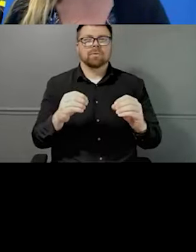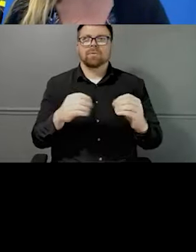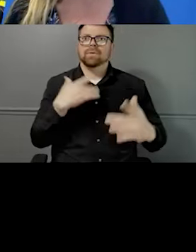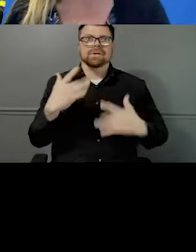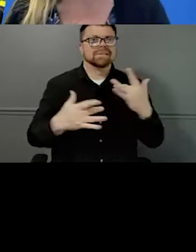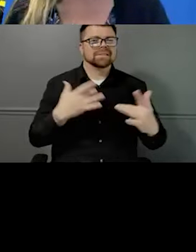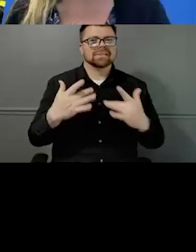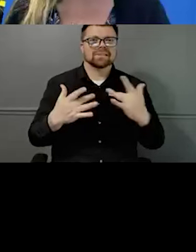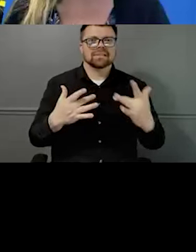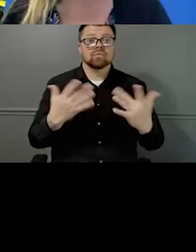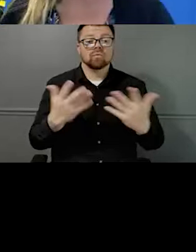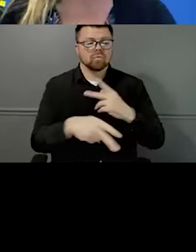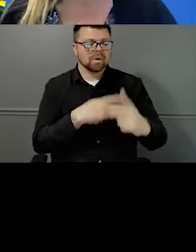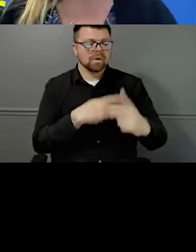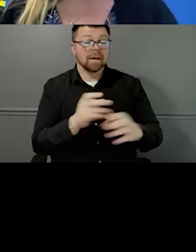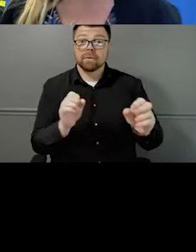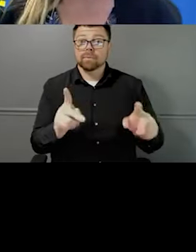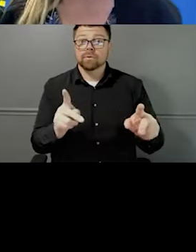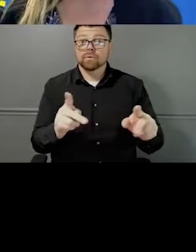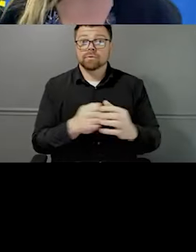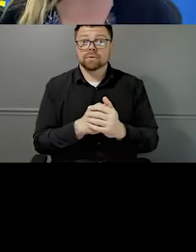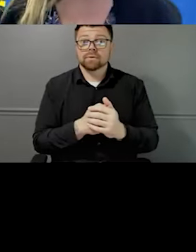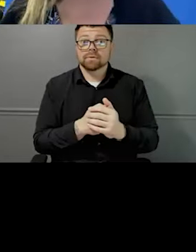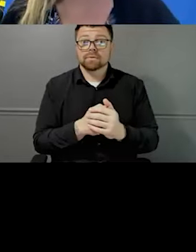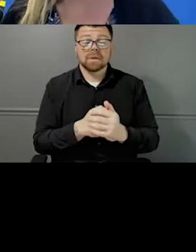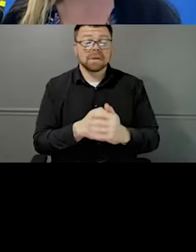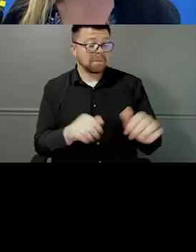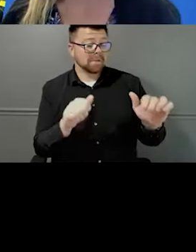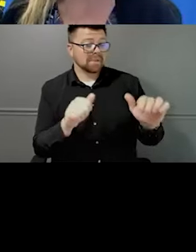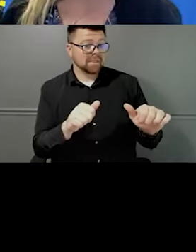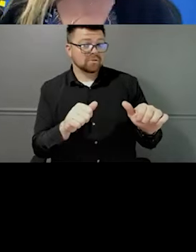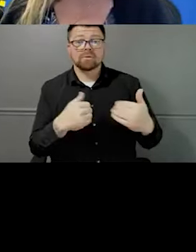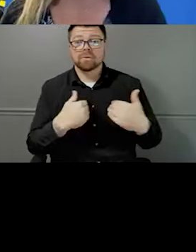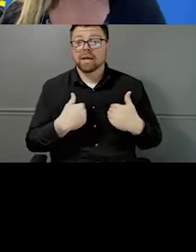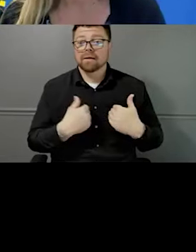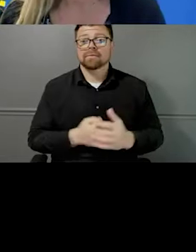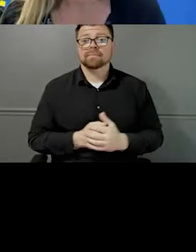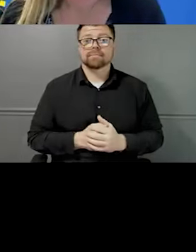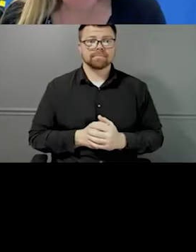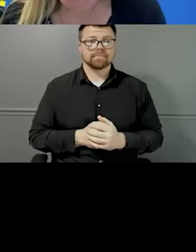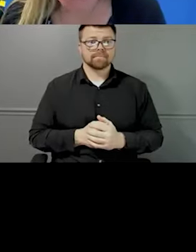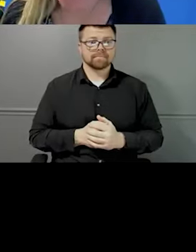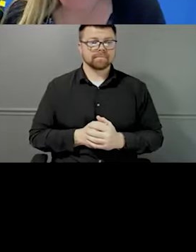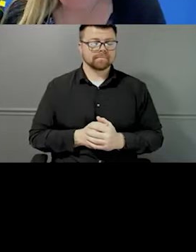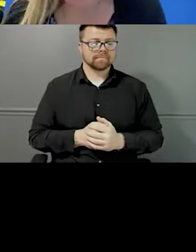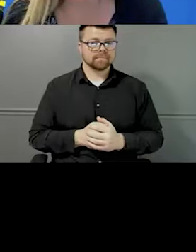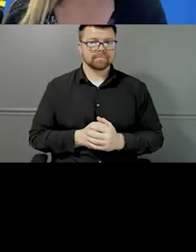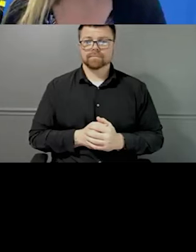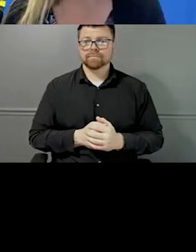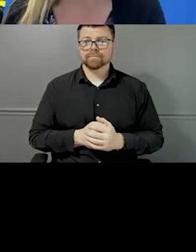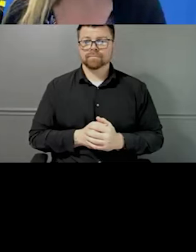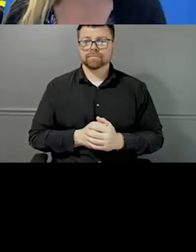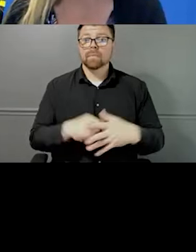what opportunities and potential this has. The comments that we received.